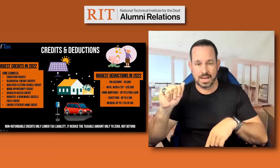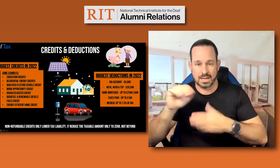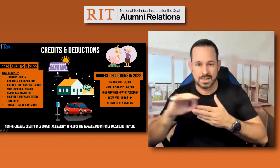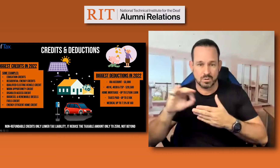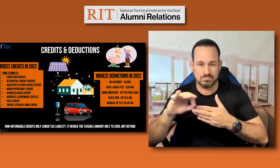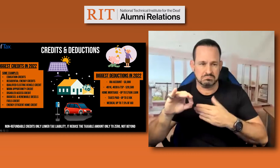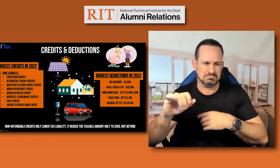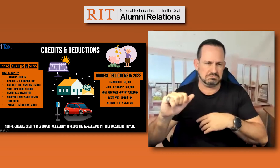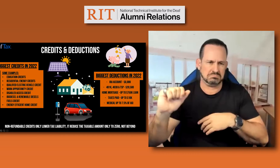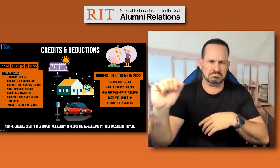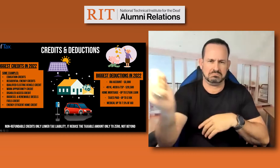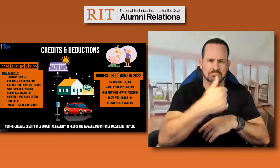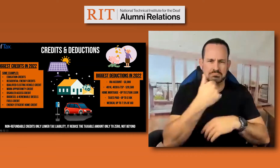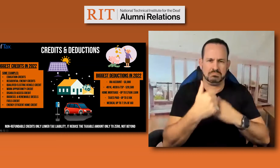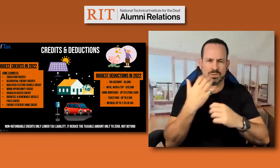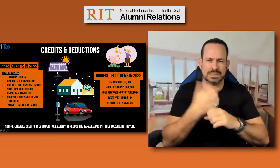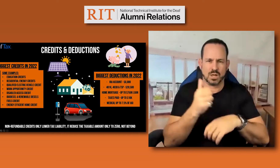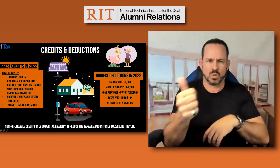beginning with an IRA account.